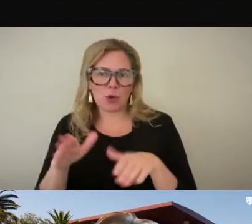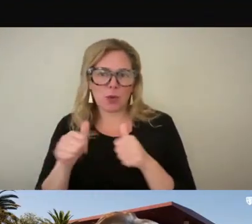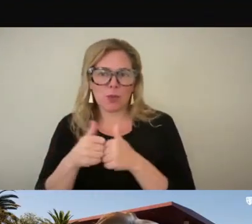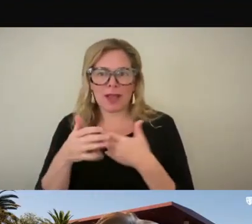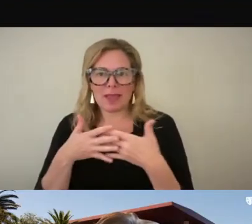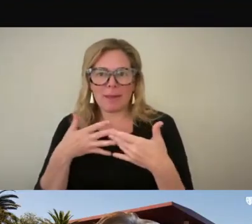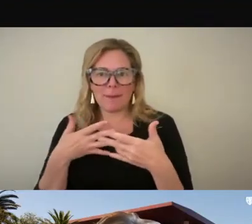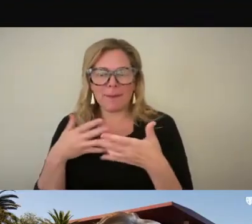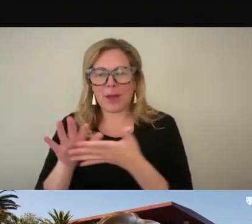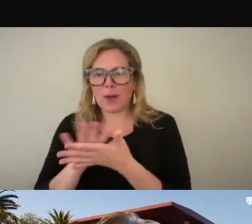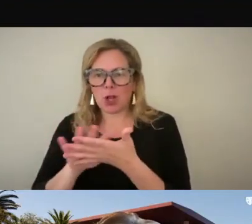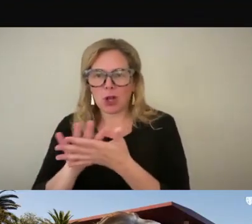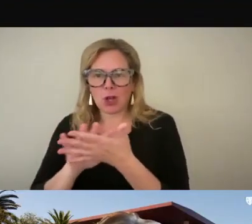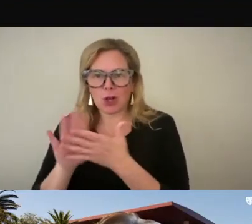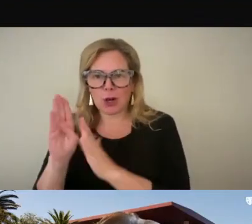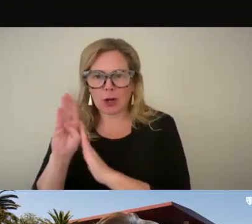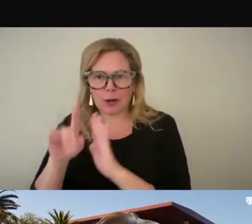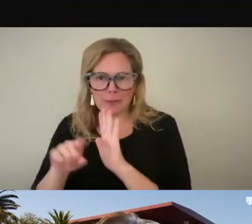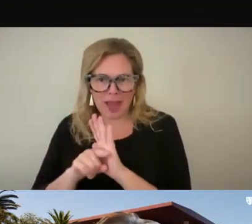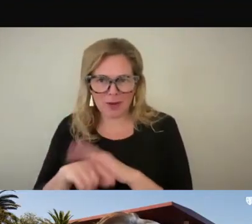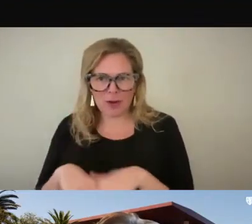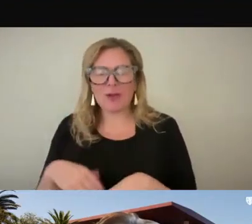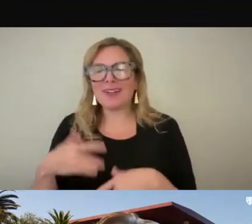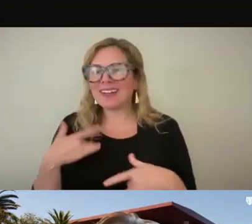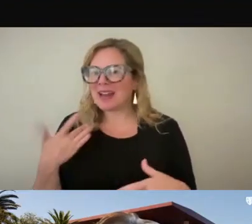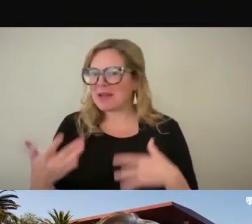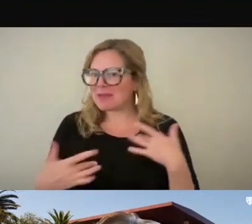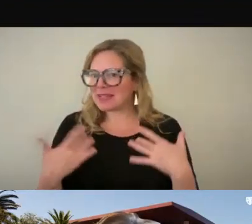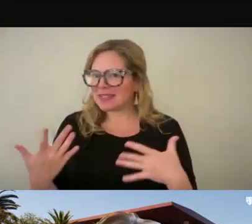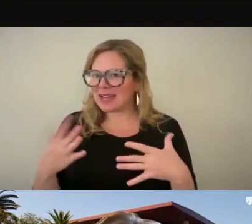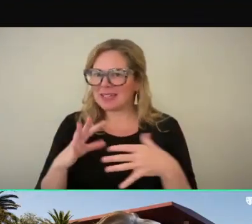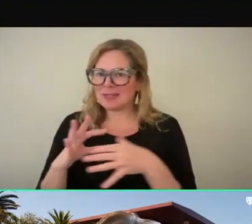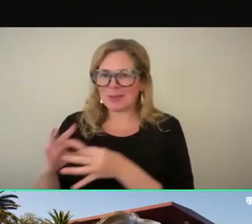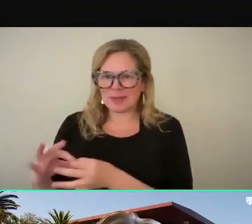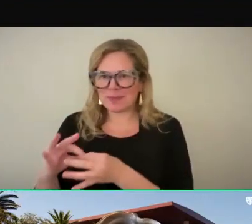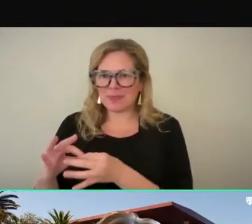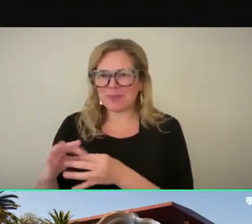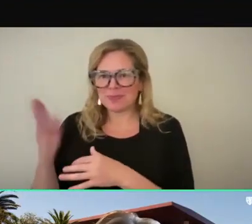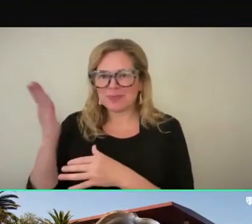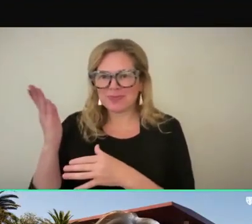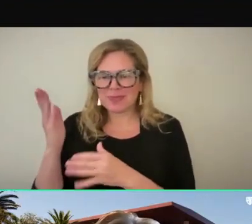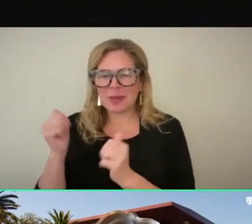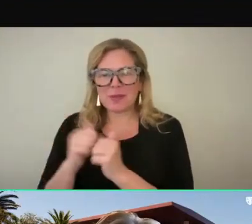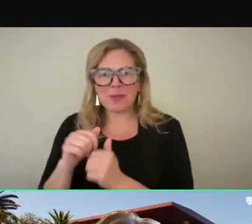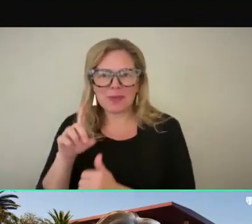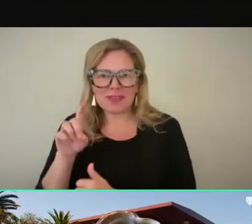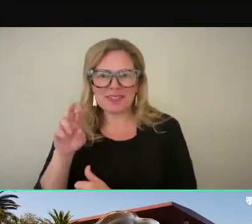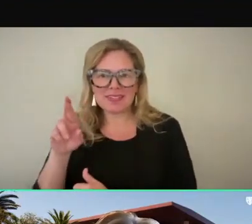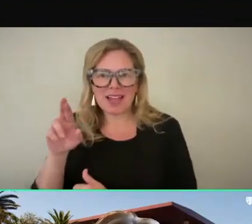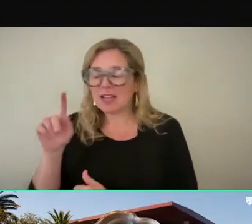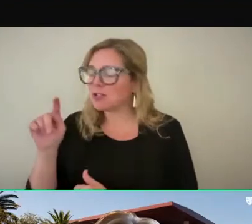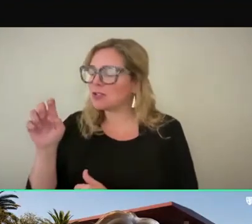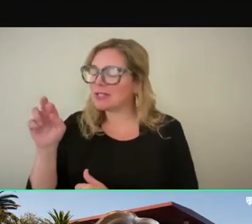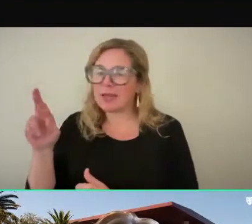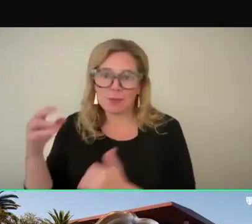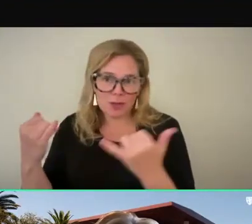excited to be speaking with Dr. Tabor today. >> Holly Tabor: Thank you. We met because Ms.